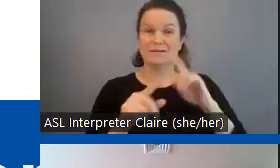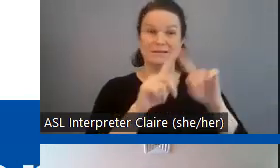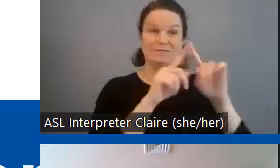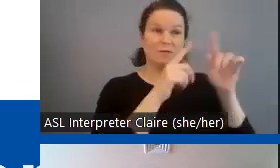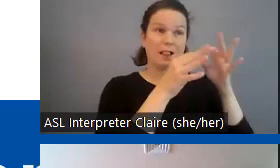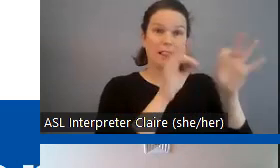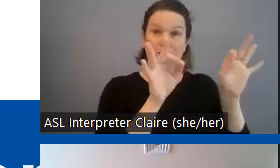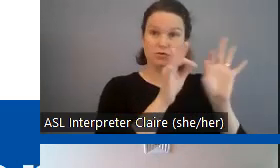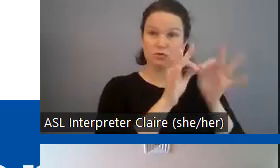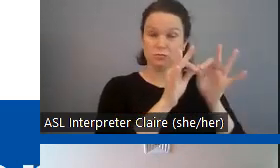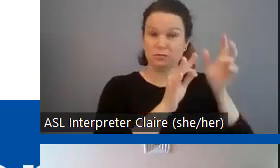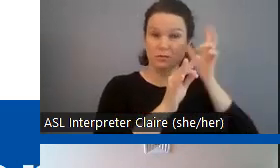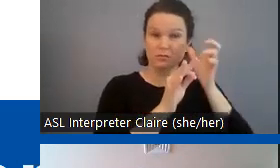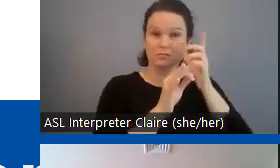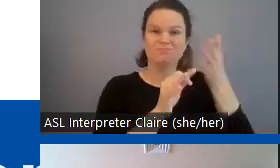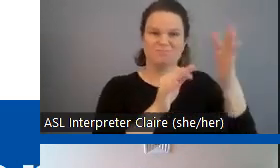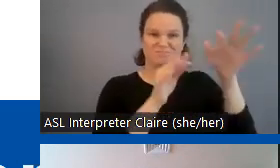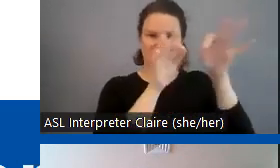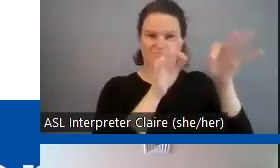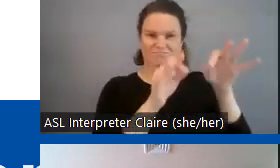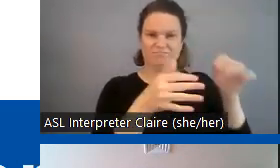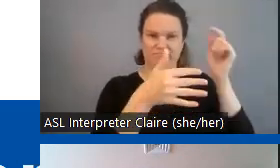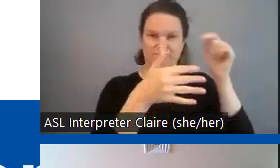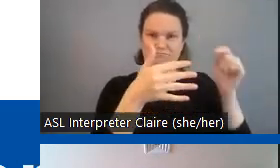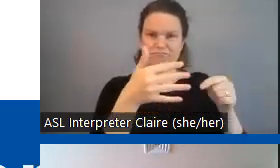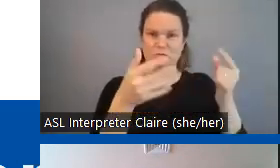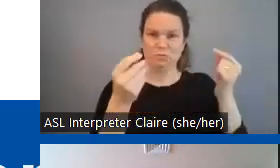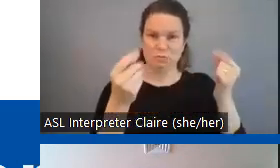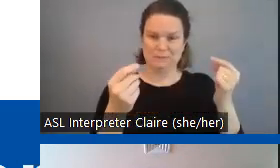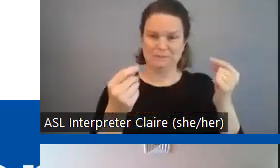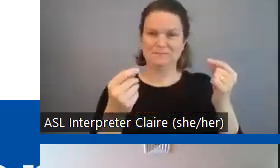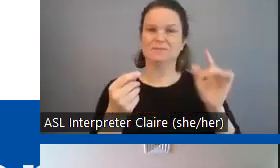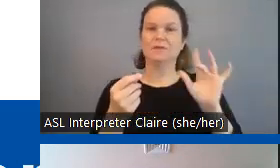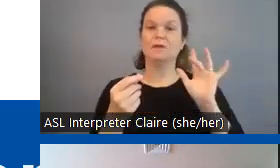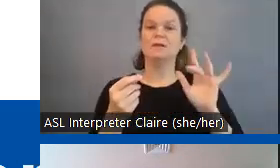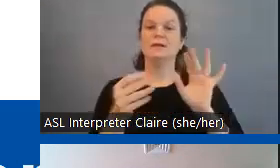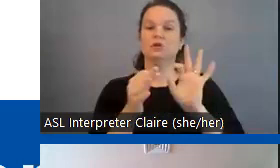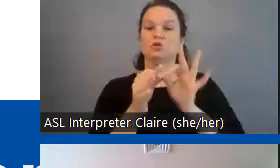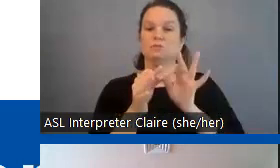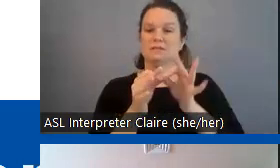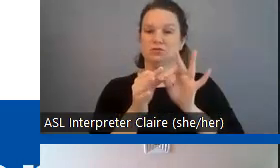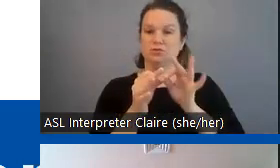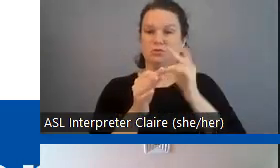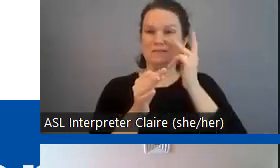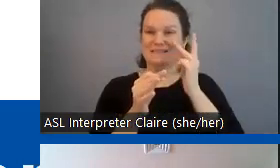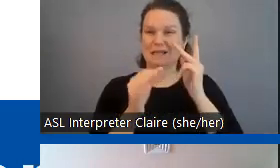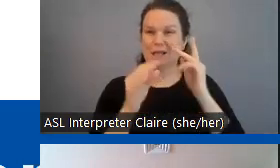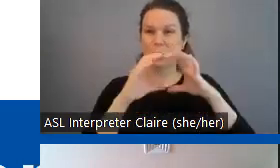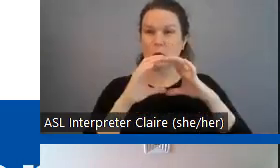these are the steps. In your meeting and webinar controls, click "Interpretation."